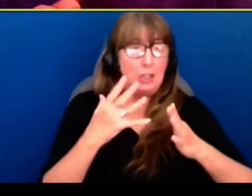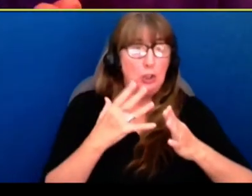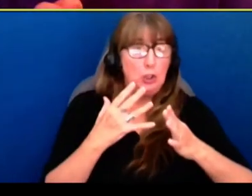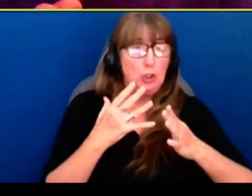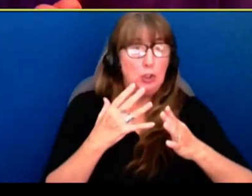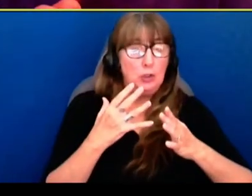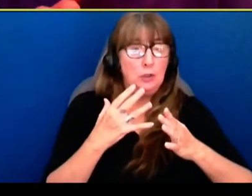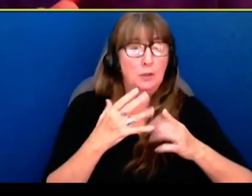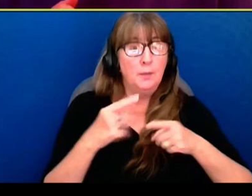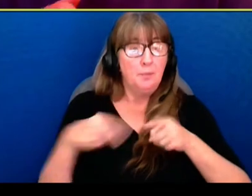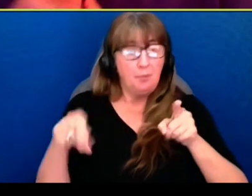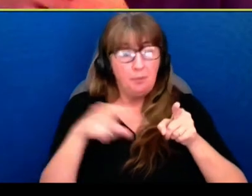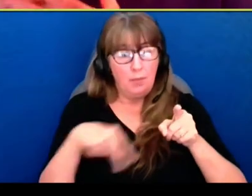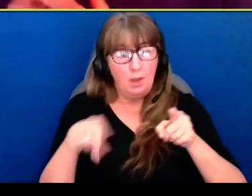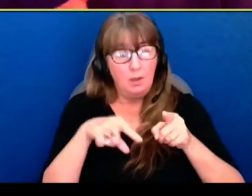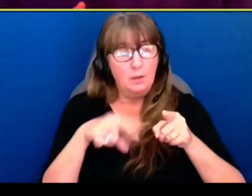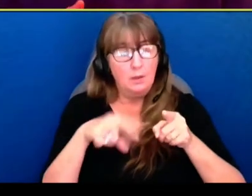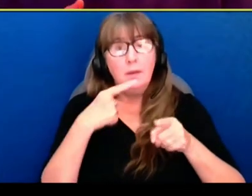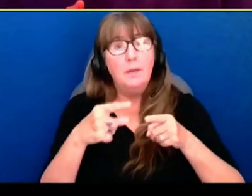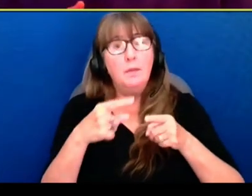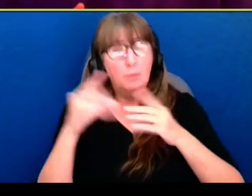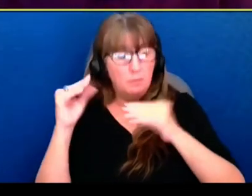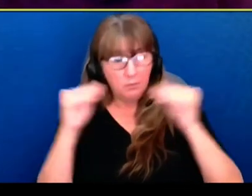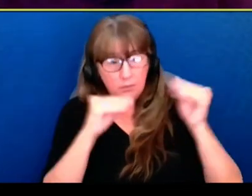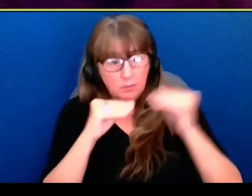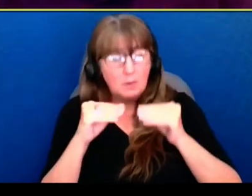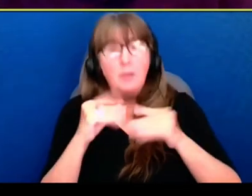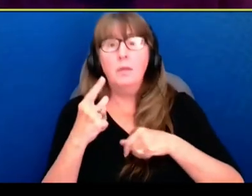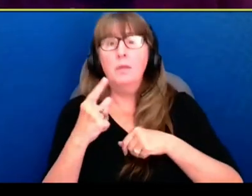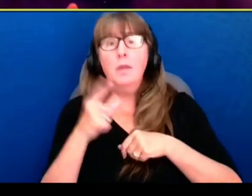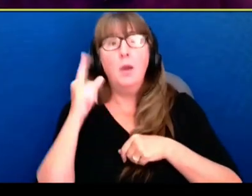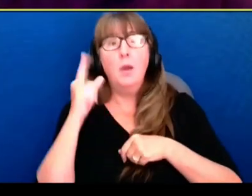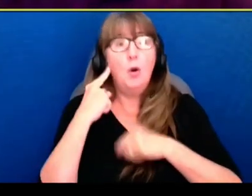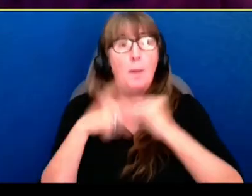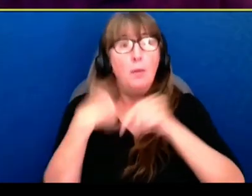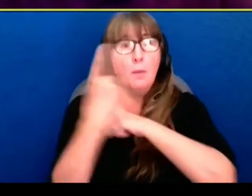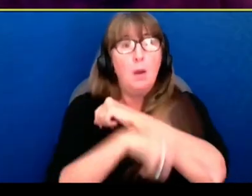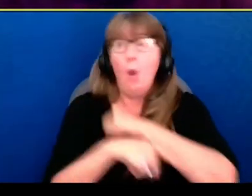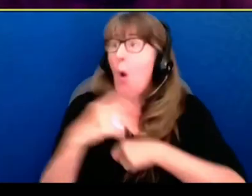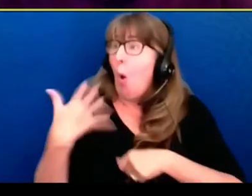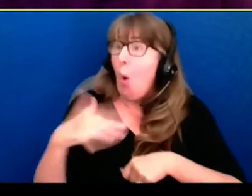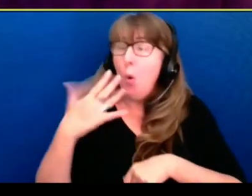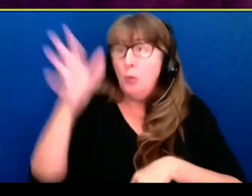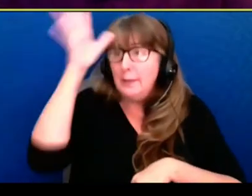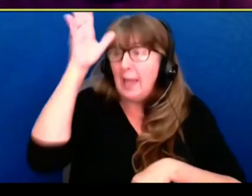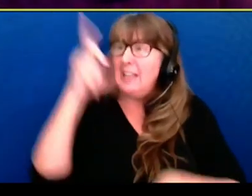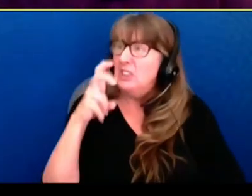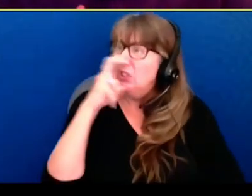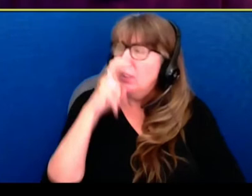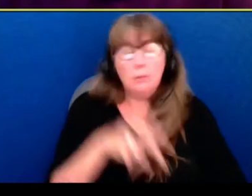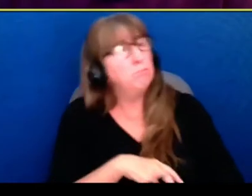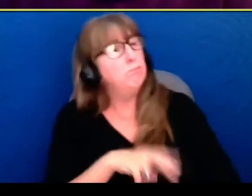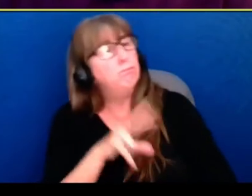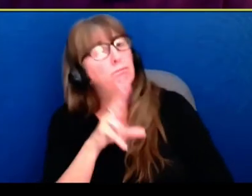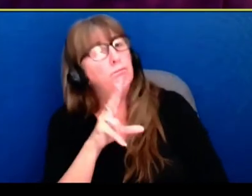with some of his friends. And when they heard about the punishment, they were going, "Oh my God, your dad so strict." He's like "No, that wasn't being strict."